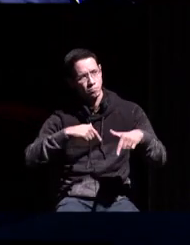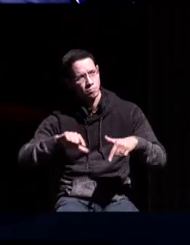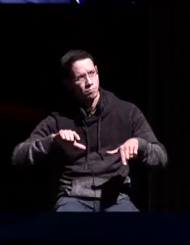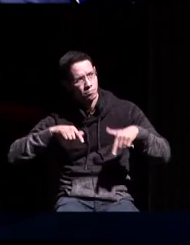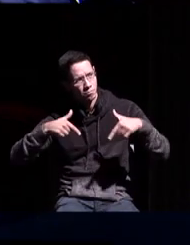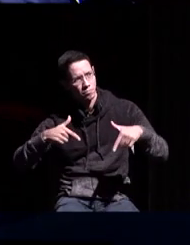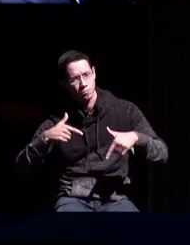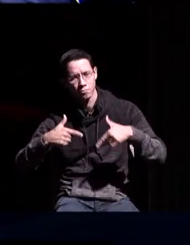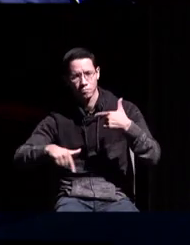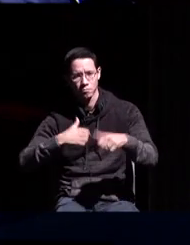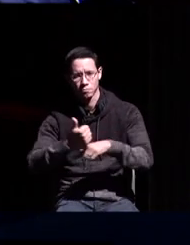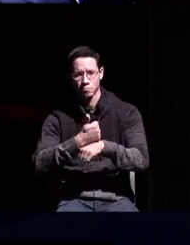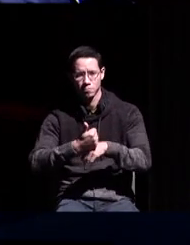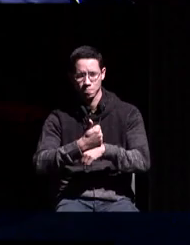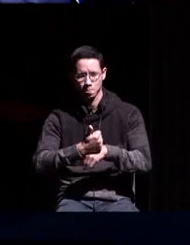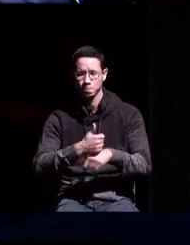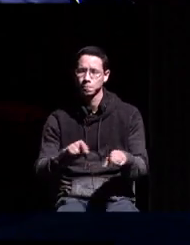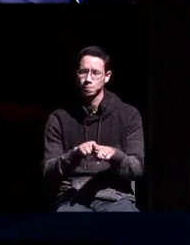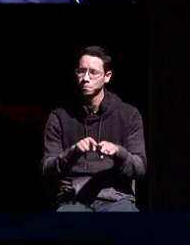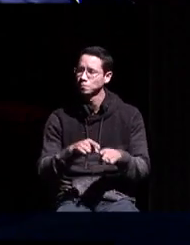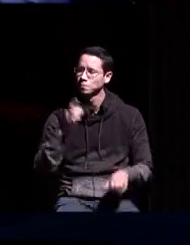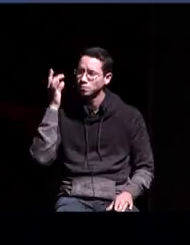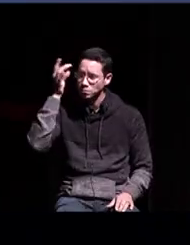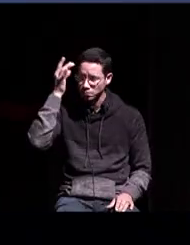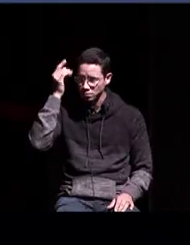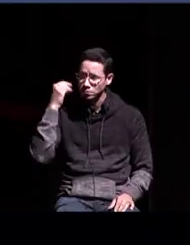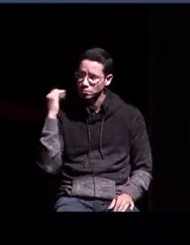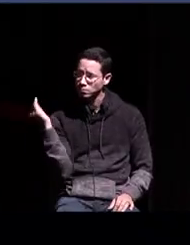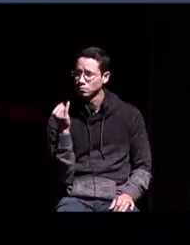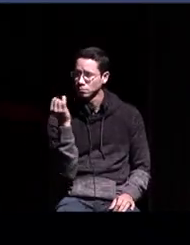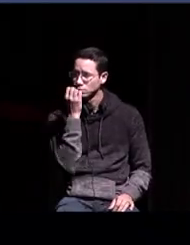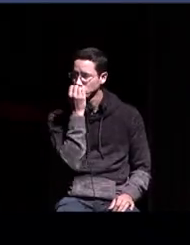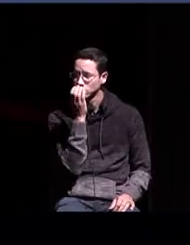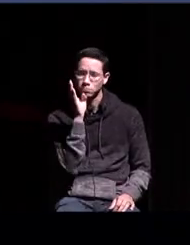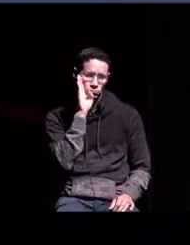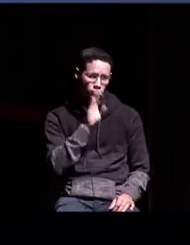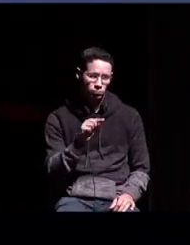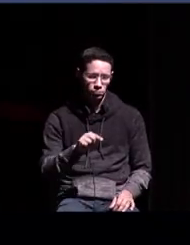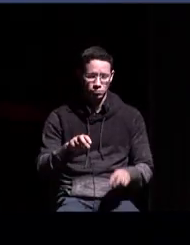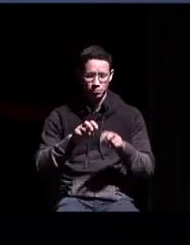I also found very nice in this table and along the corridors